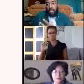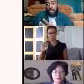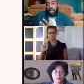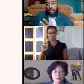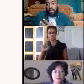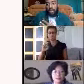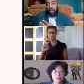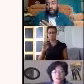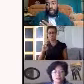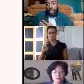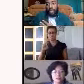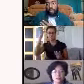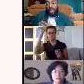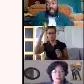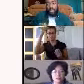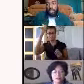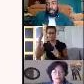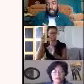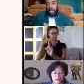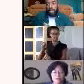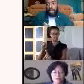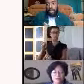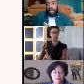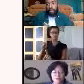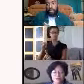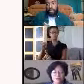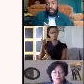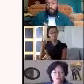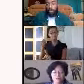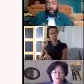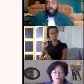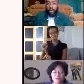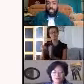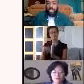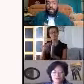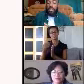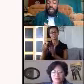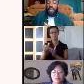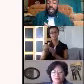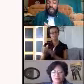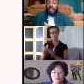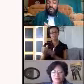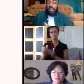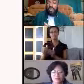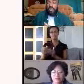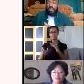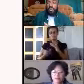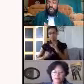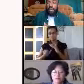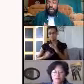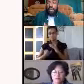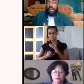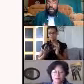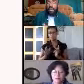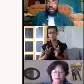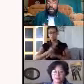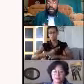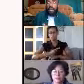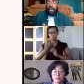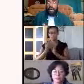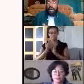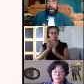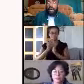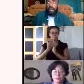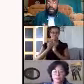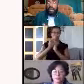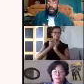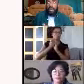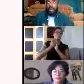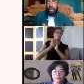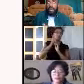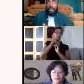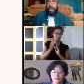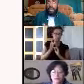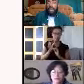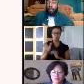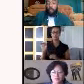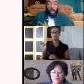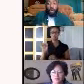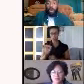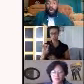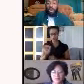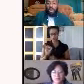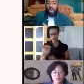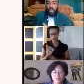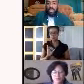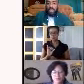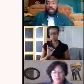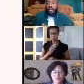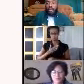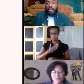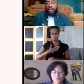cause a lot of isolation, further oppression and also a, and from my own own experience,